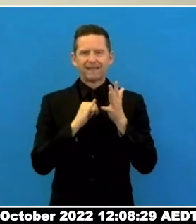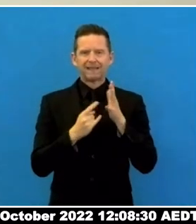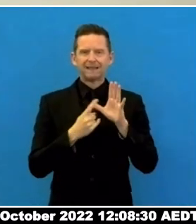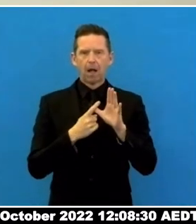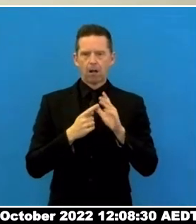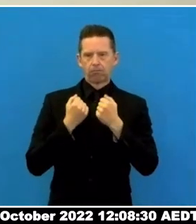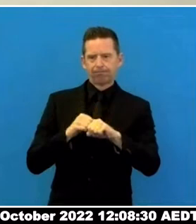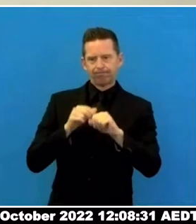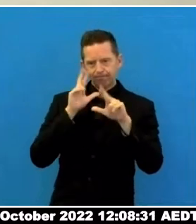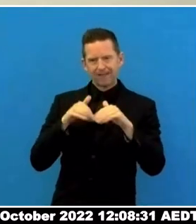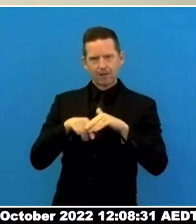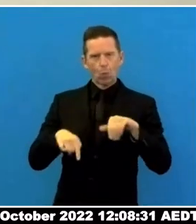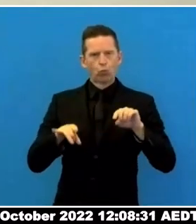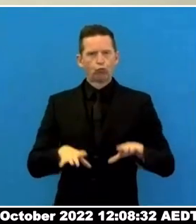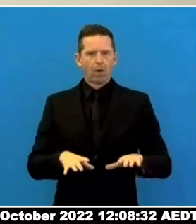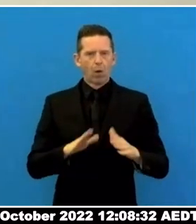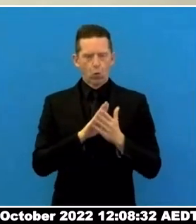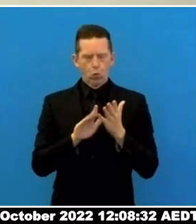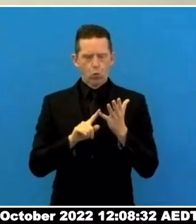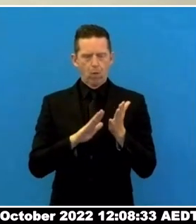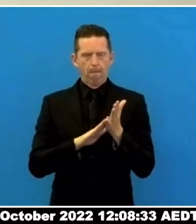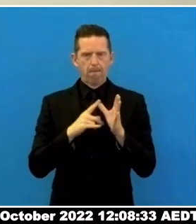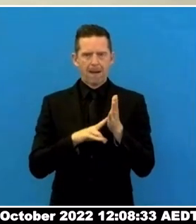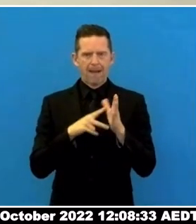And the humanitarian program is a program fixed by government